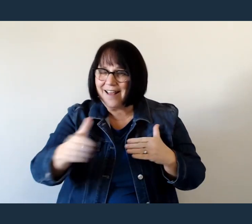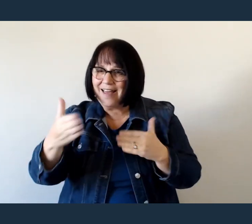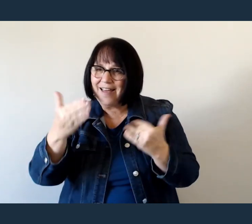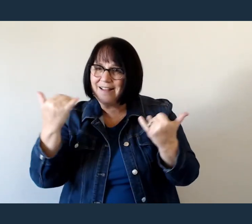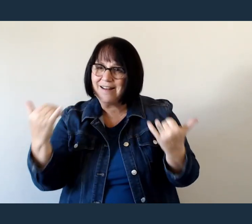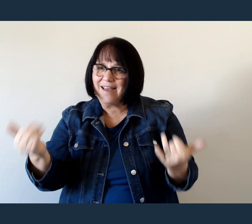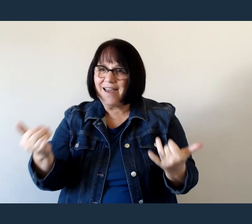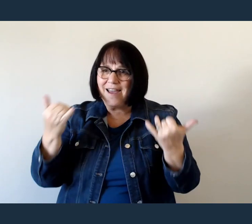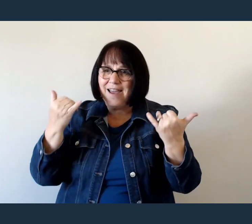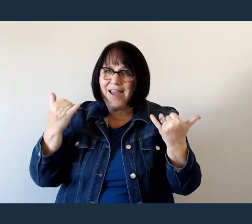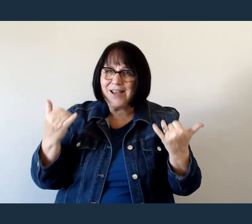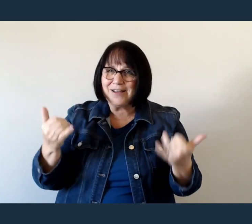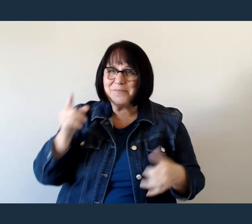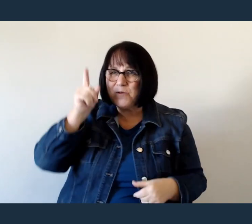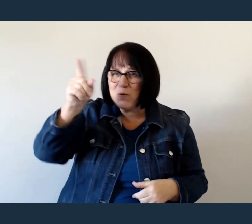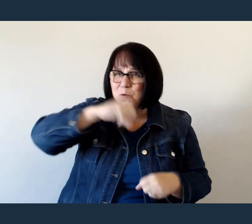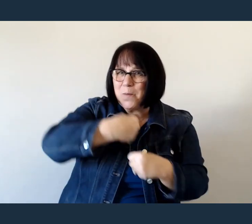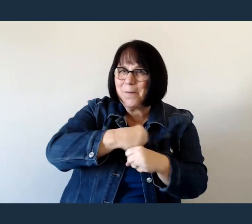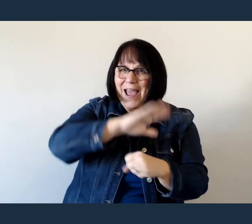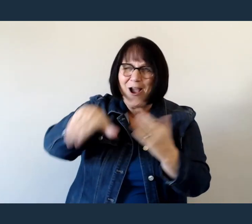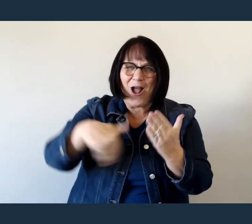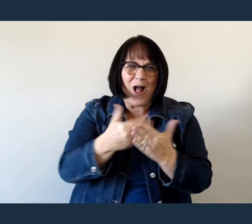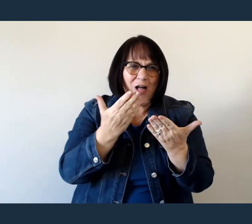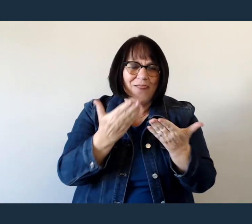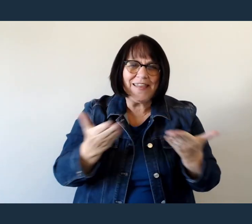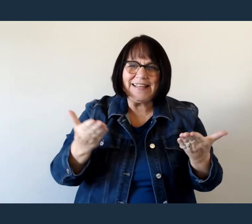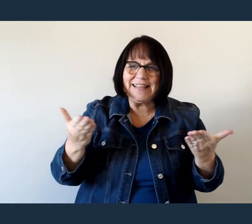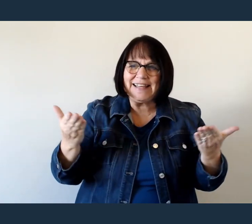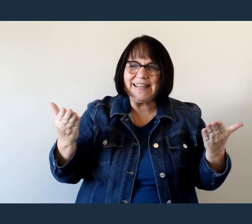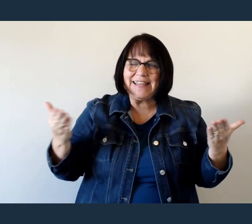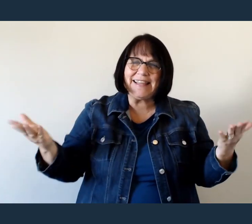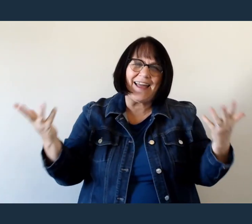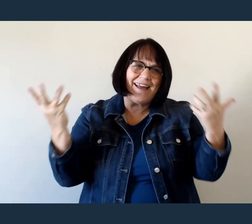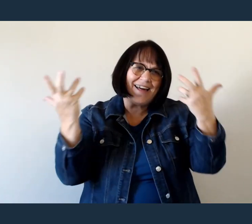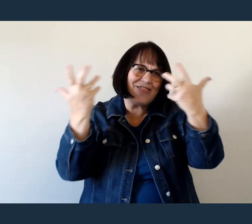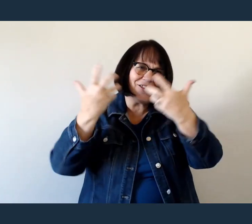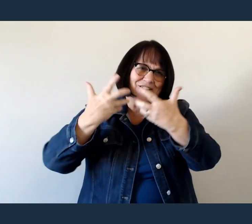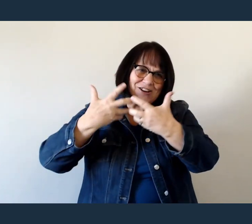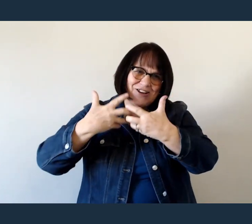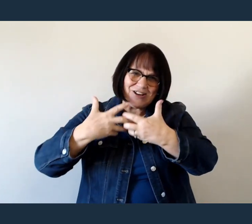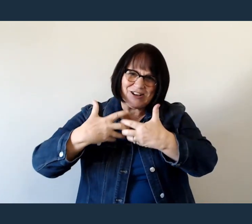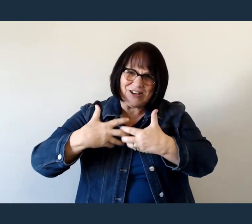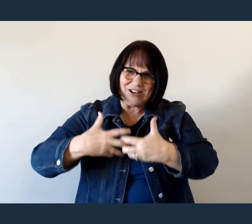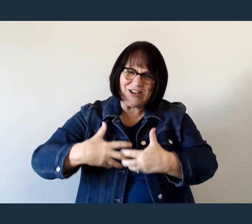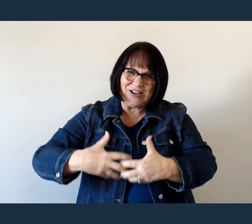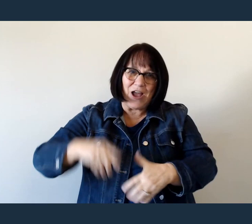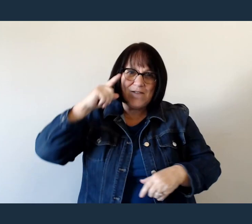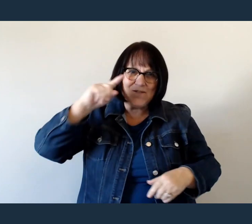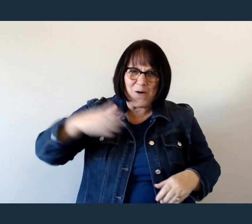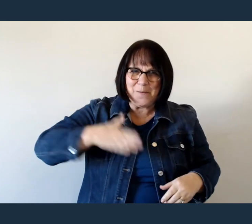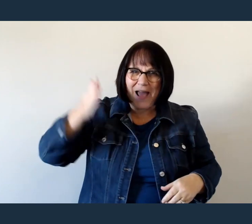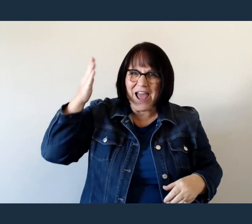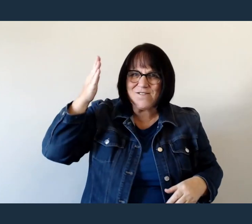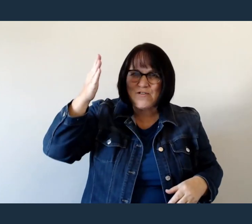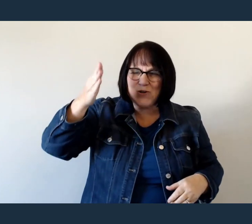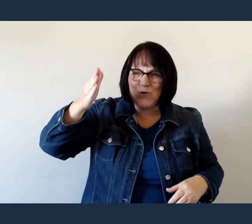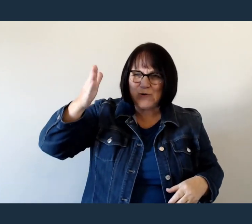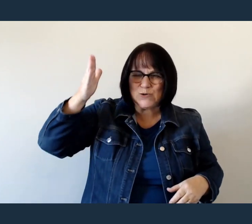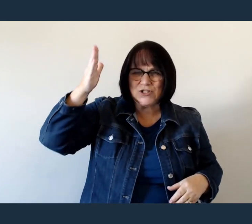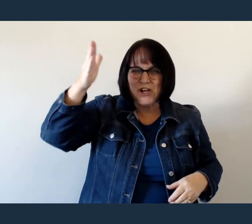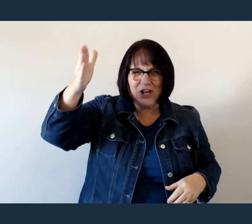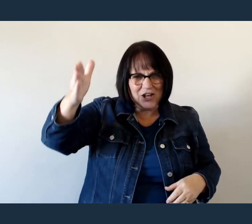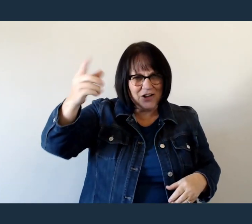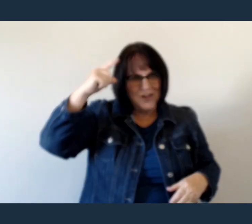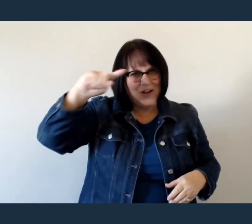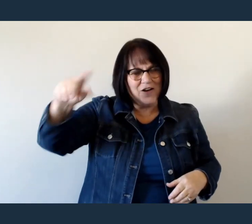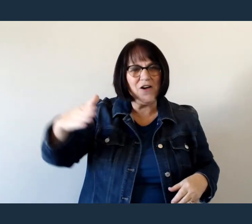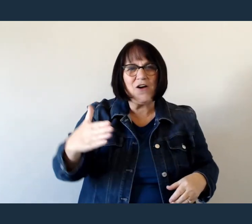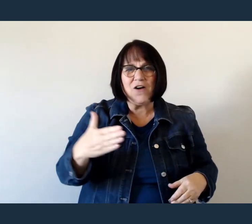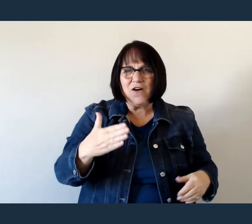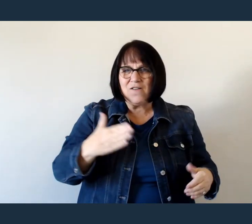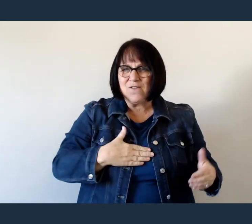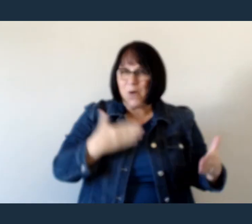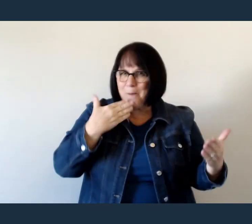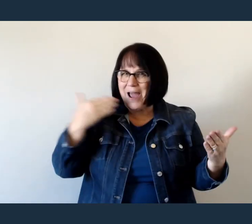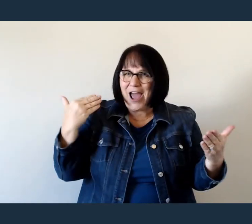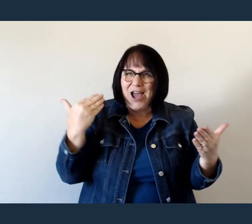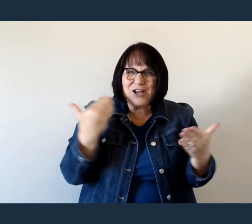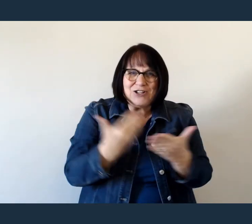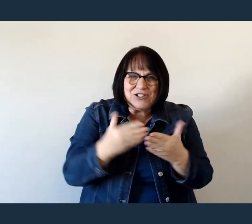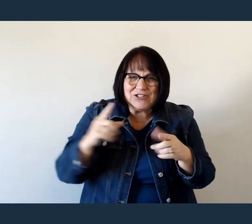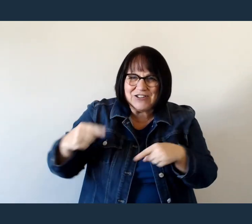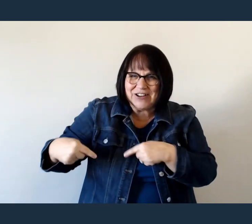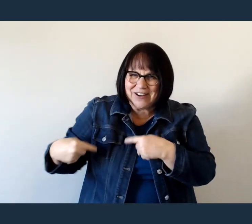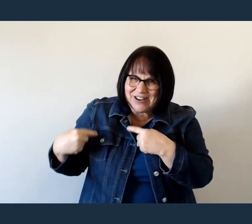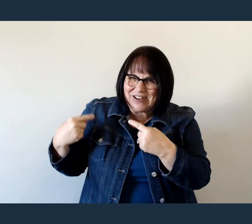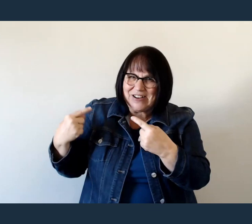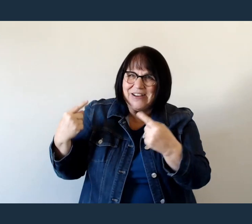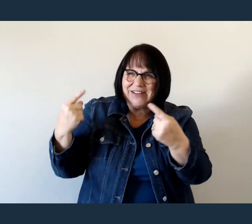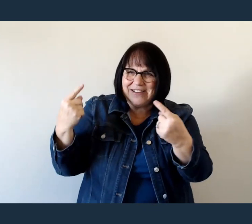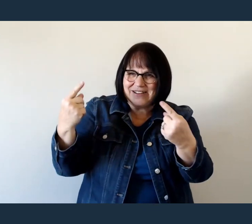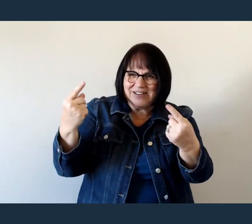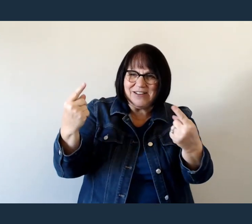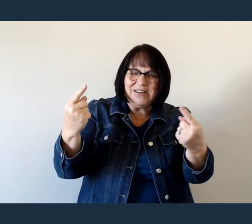You make all things work together For my future and for my good